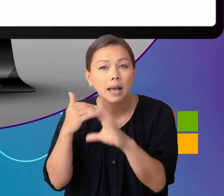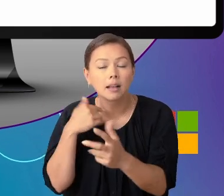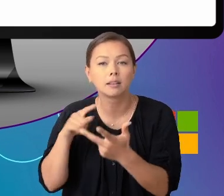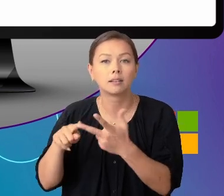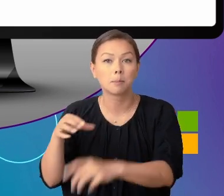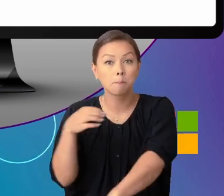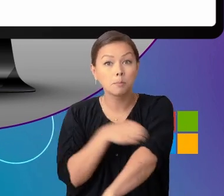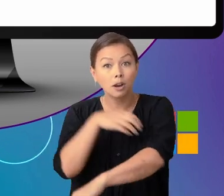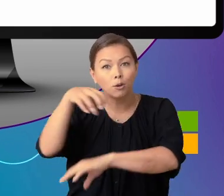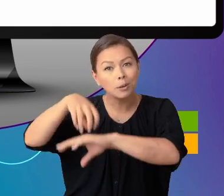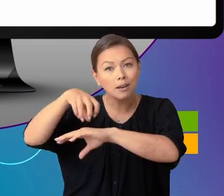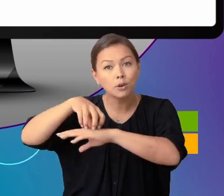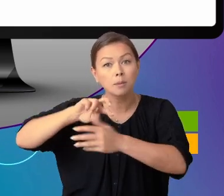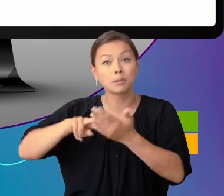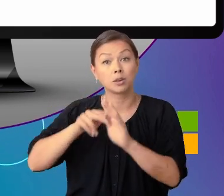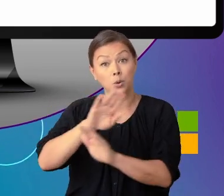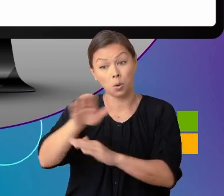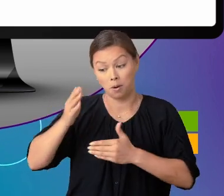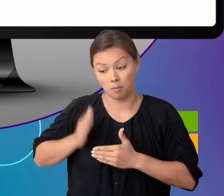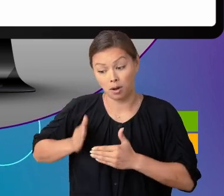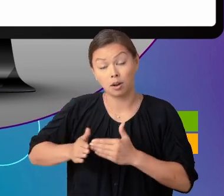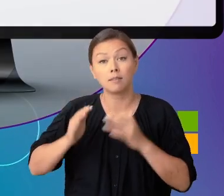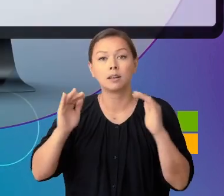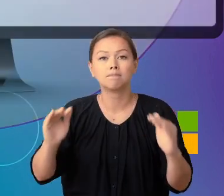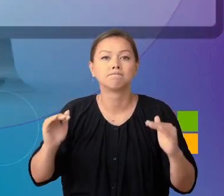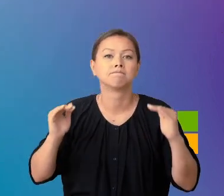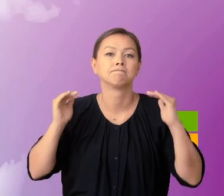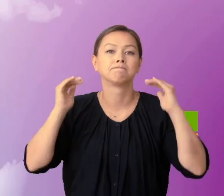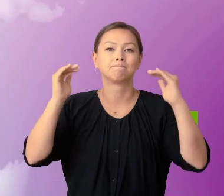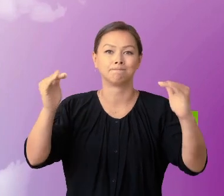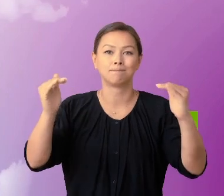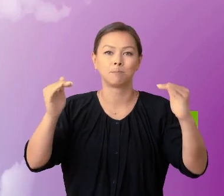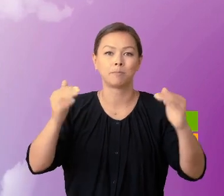and Power Platform to boost your business productivity. Connect